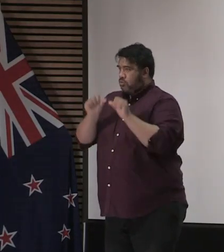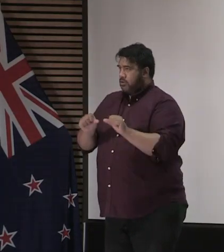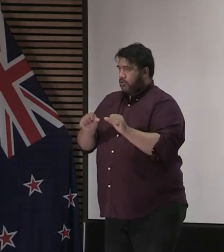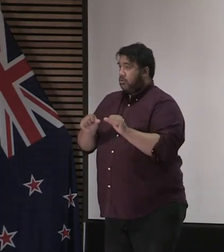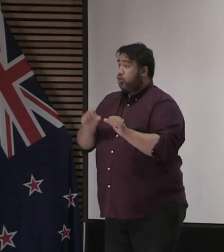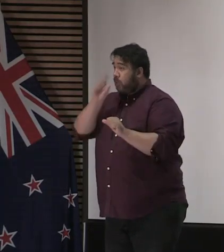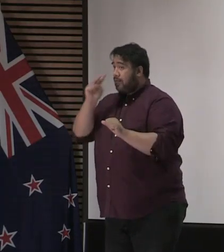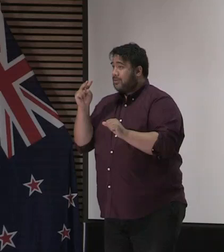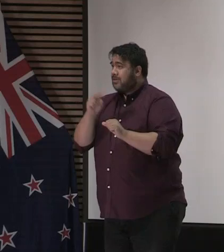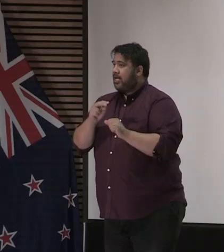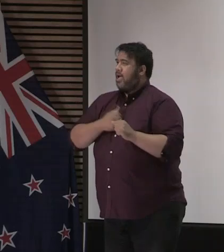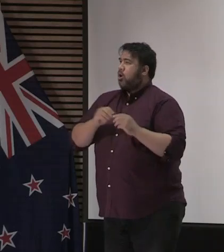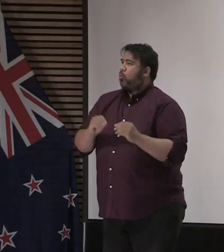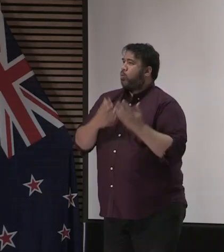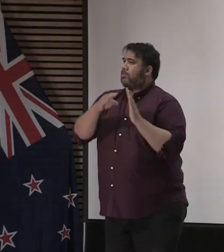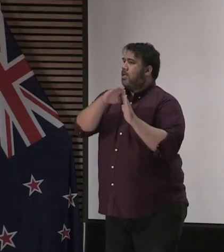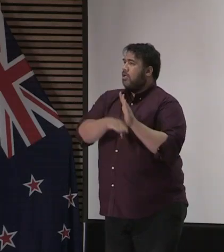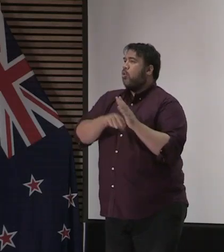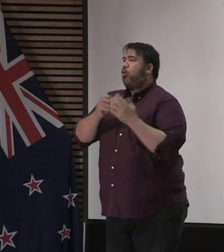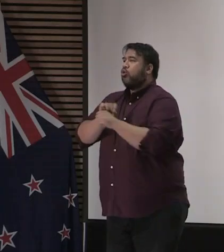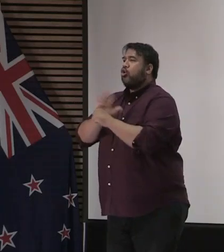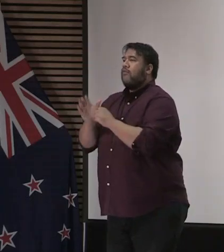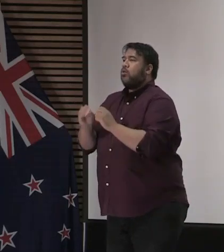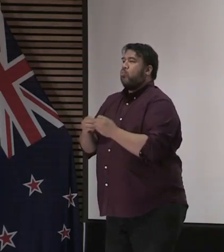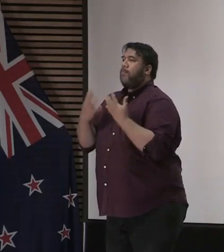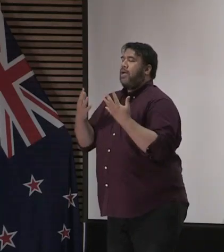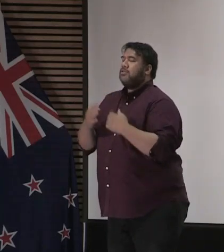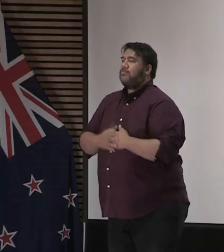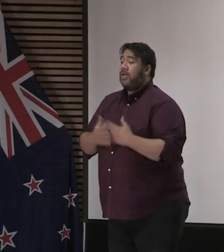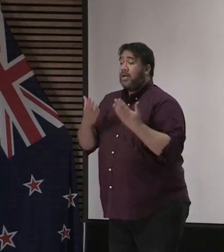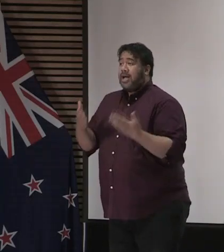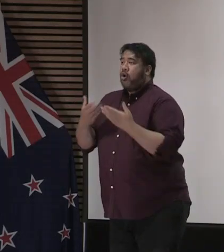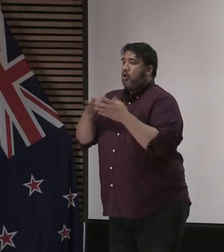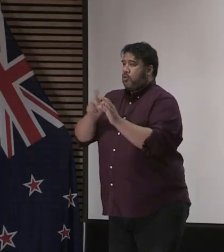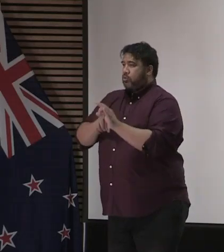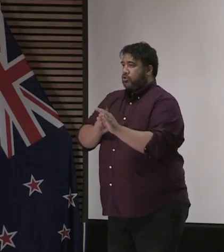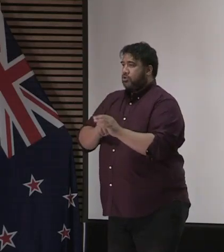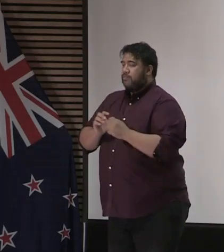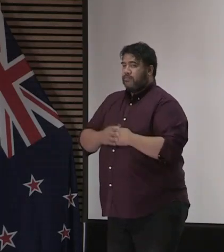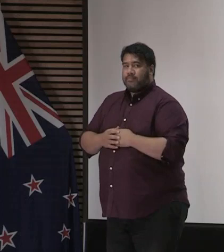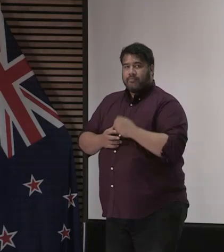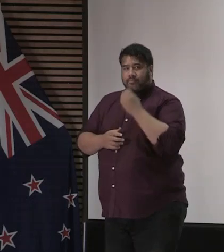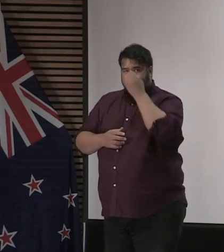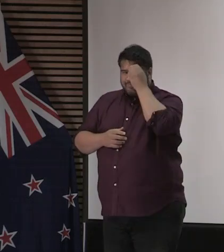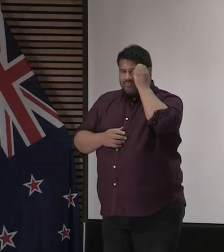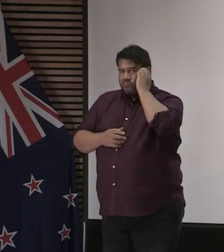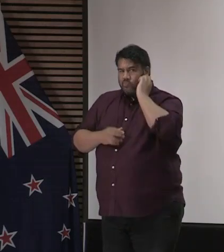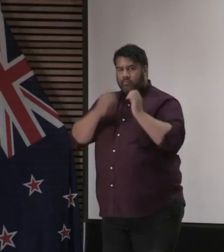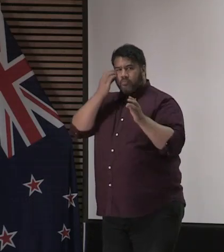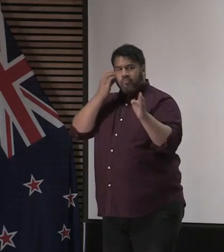Health website under "latest updates" and also is linked to from the Ministry of Health's dedicated COVID-19 page.